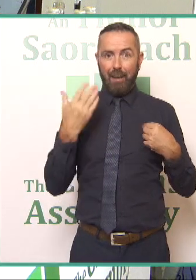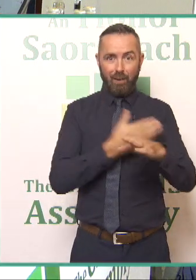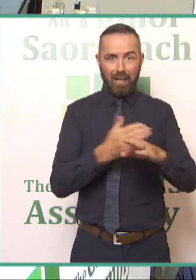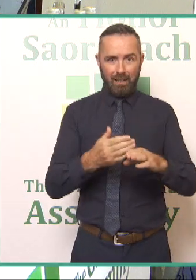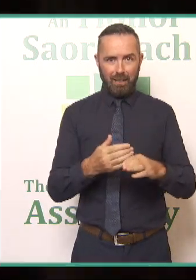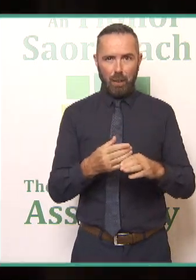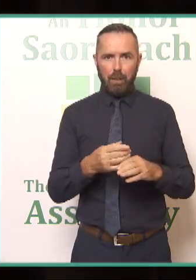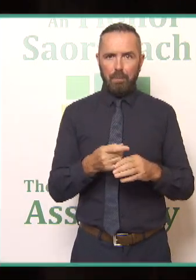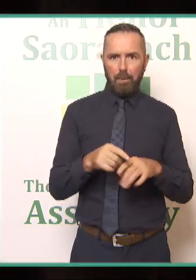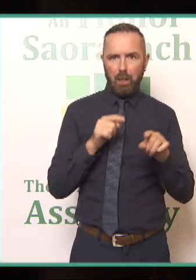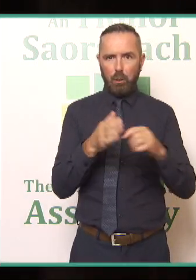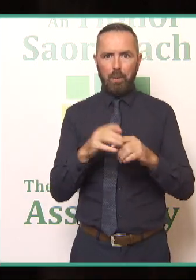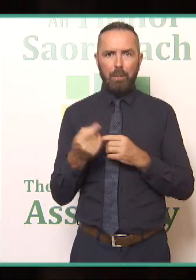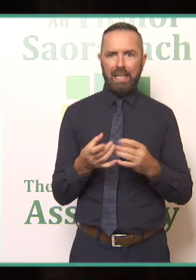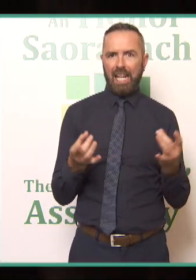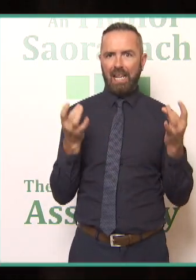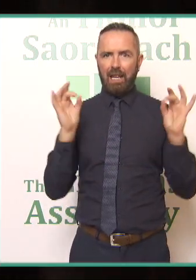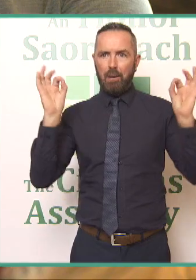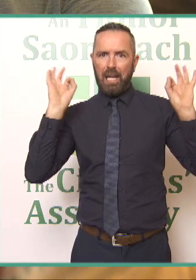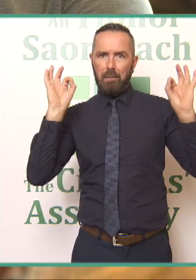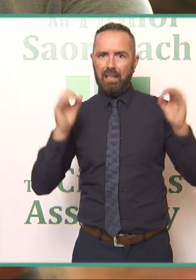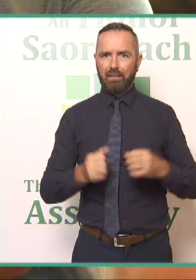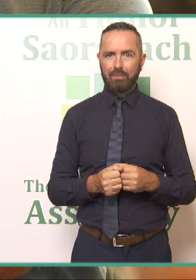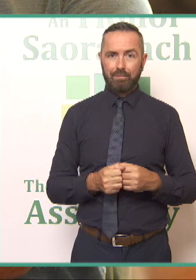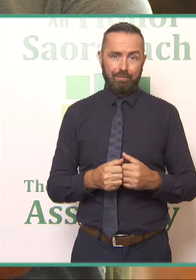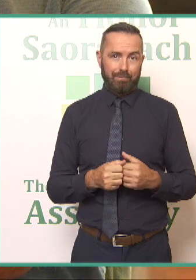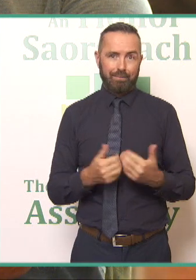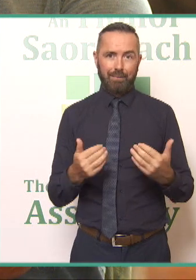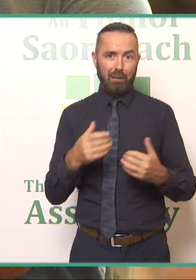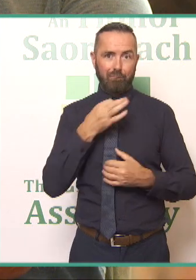or something this is risky business I want to be sure before I step forward here what will other